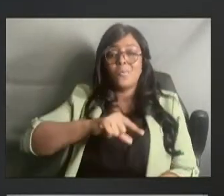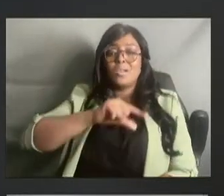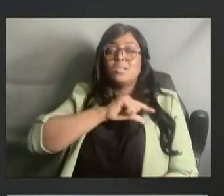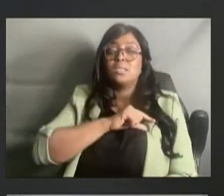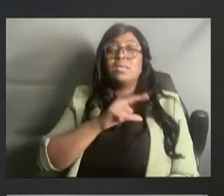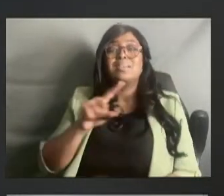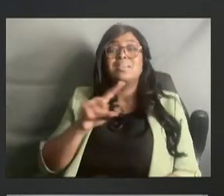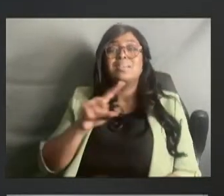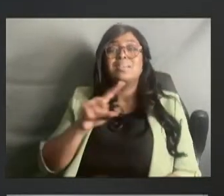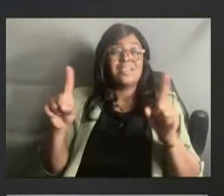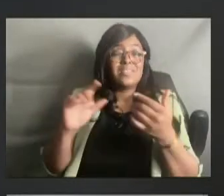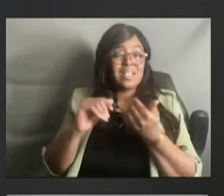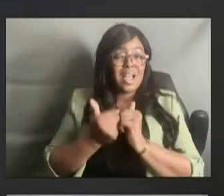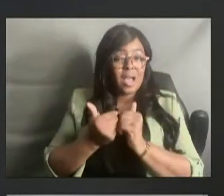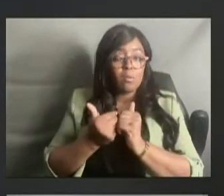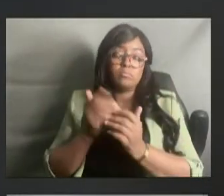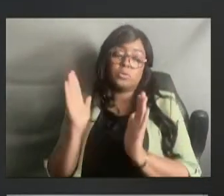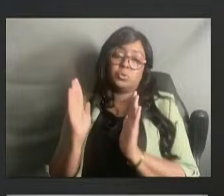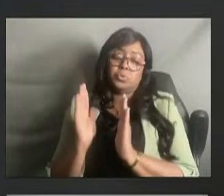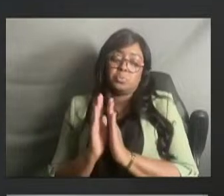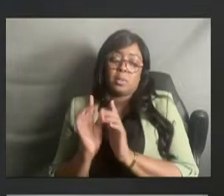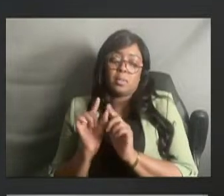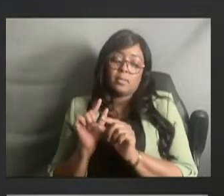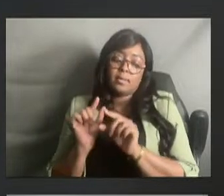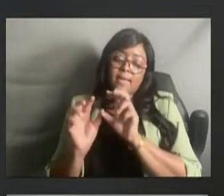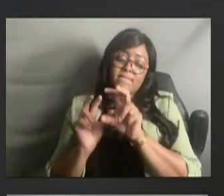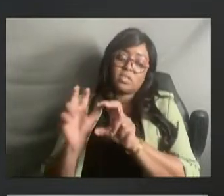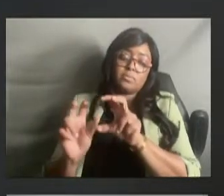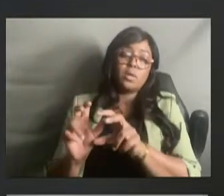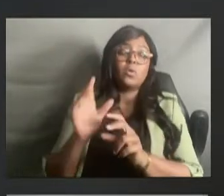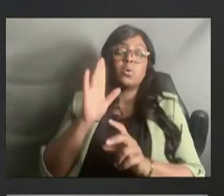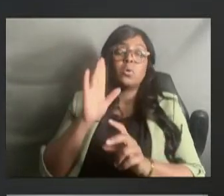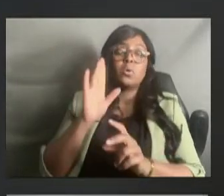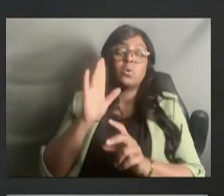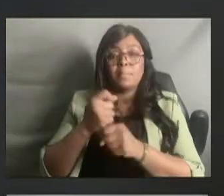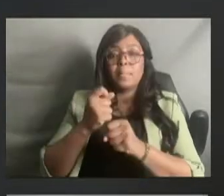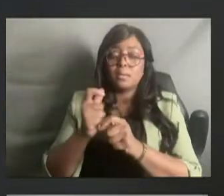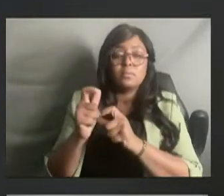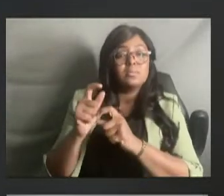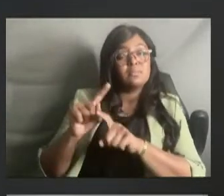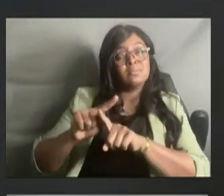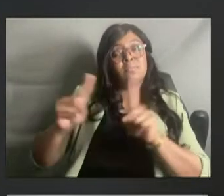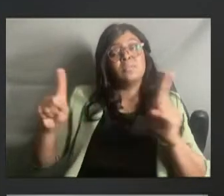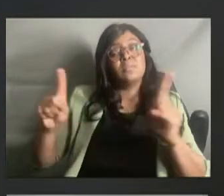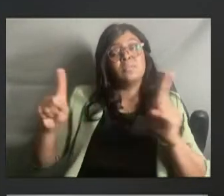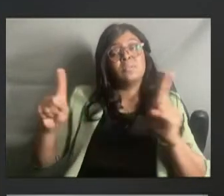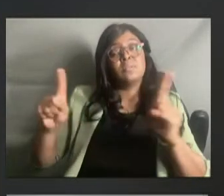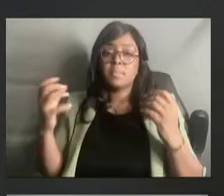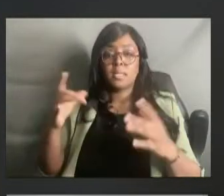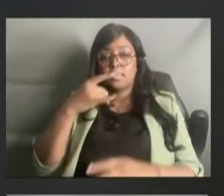more robust and it could be a lot more high quality. And the difference maker is a small